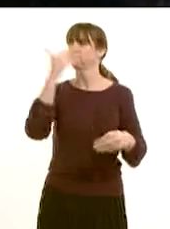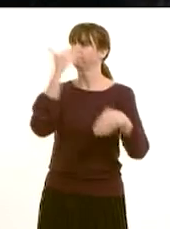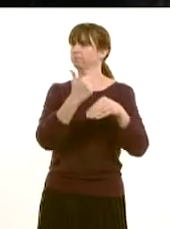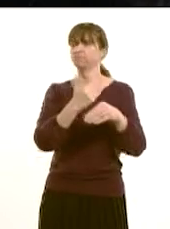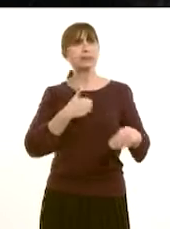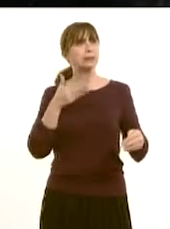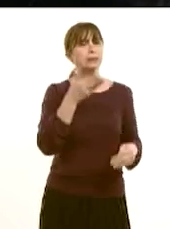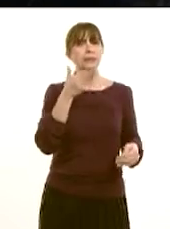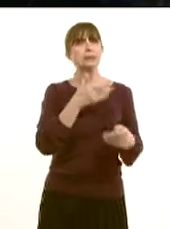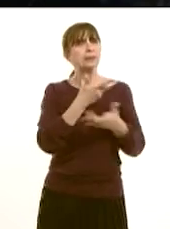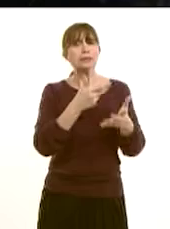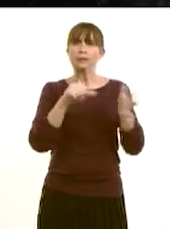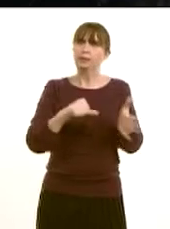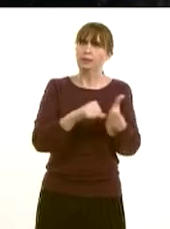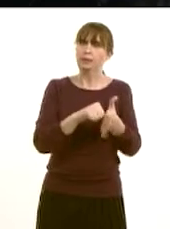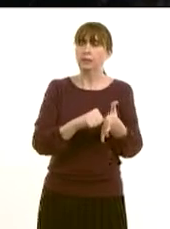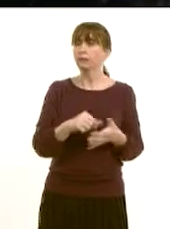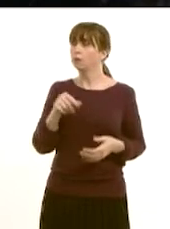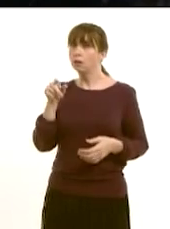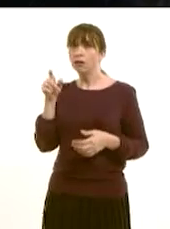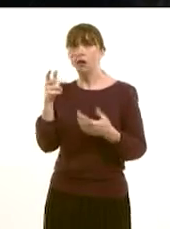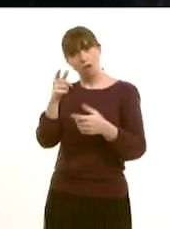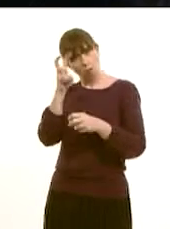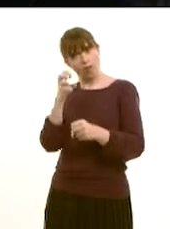What support is the Welsh Government able to offer communities across Wales during the